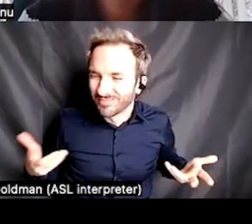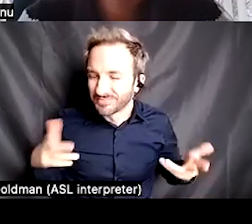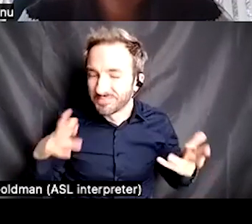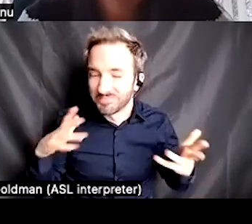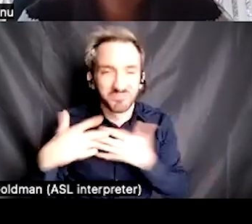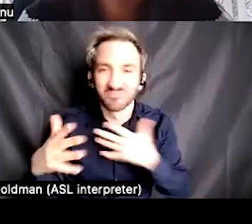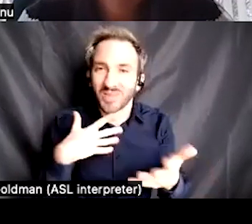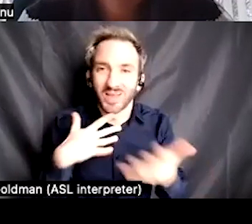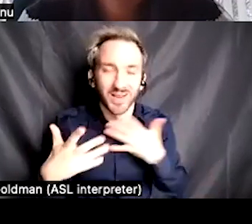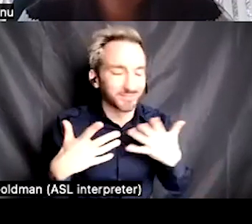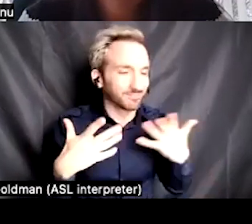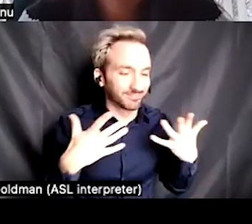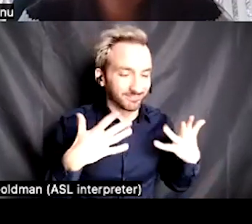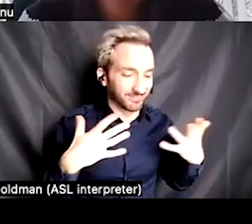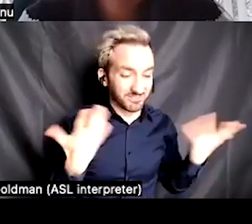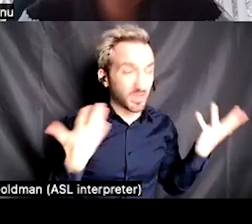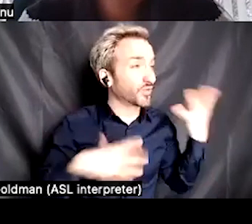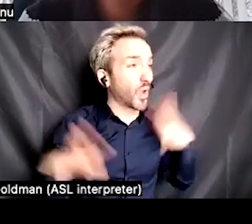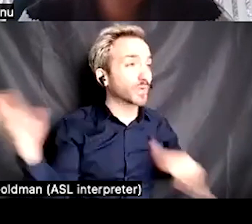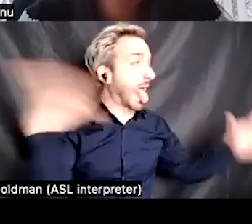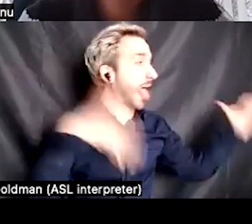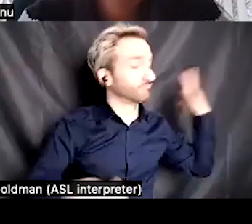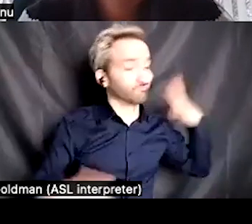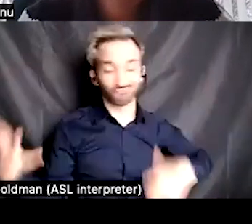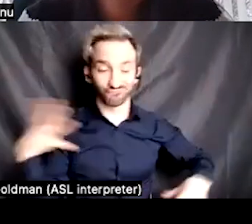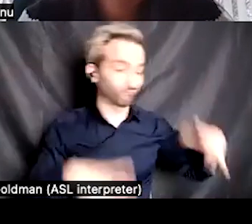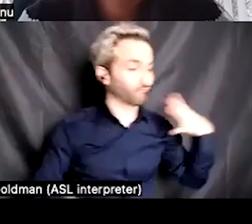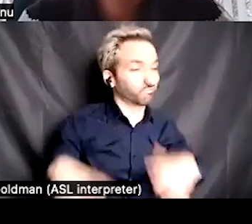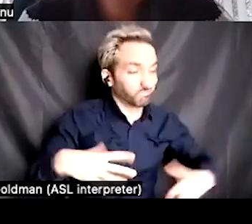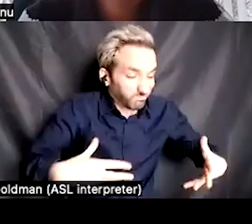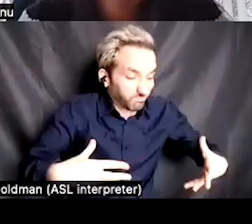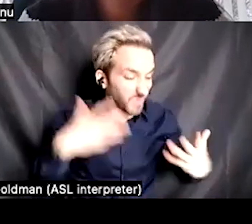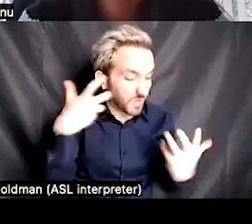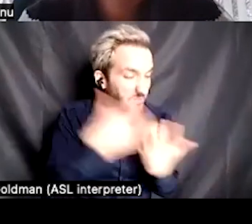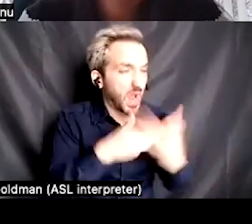of your makes and garments, whether it's about Goblincore or Cluttercore, and keeping a messy